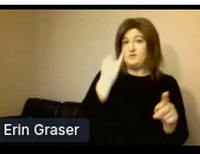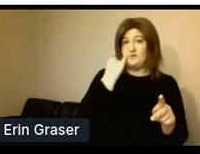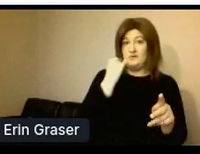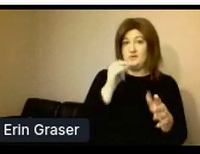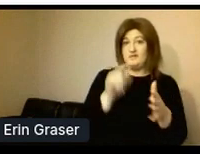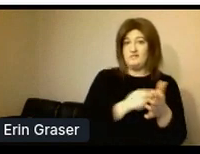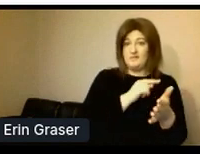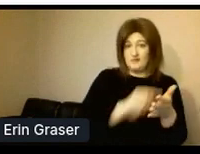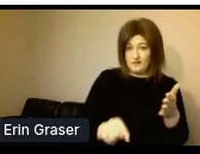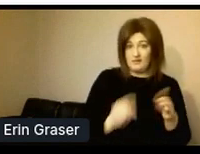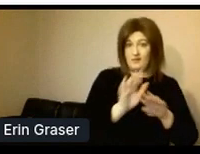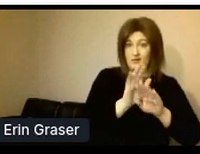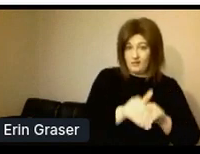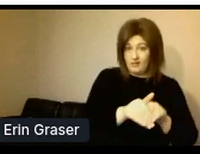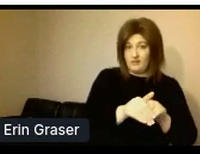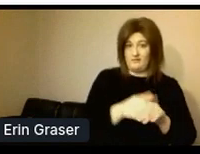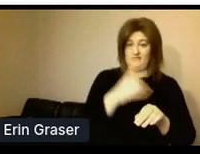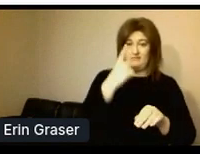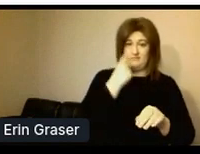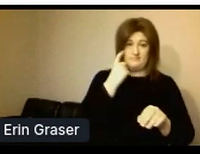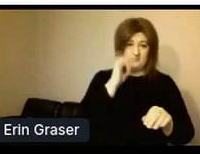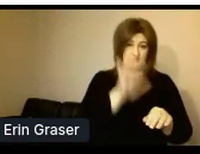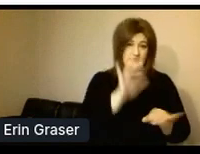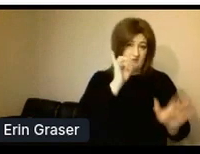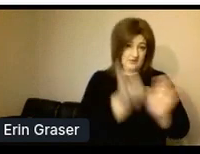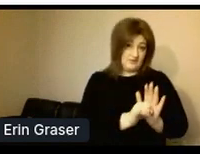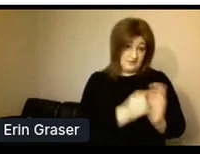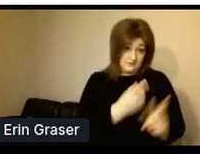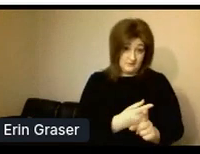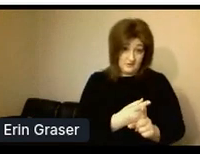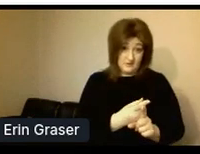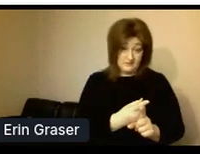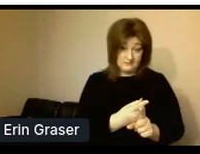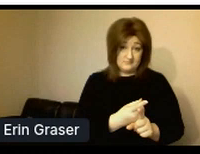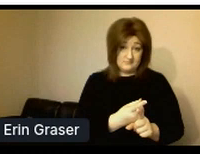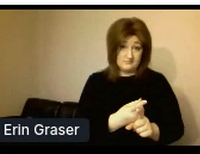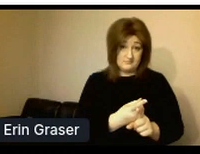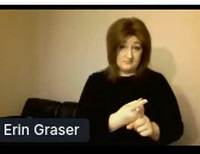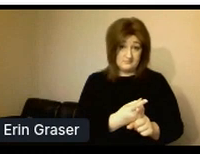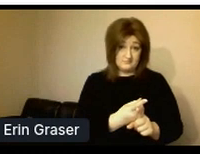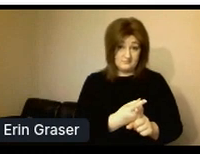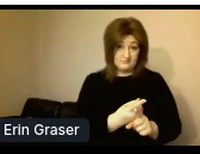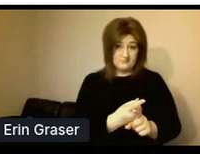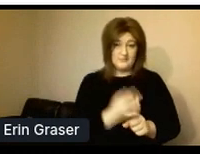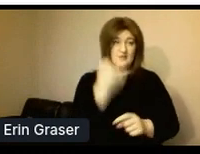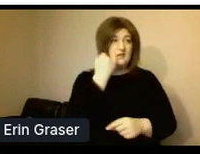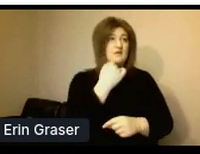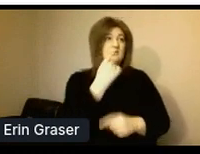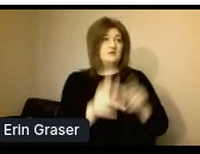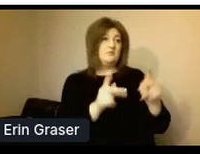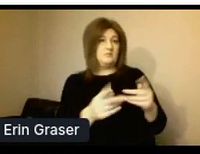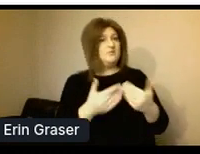based on their identity, right? When you tell people, move on because racism